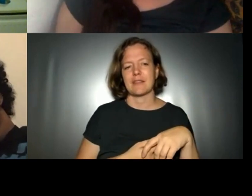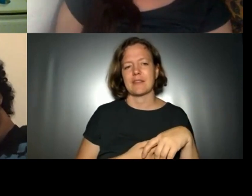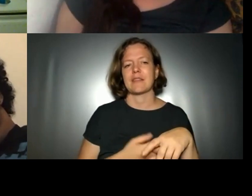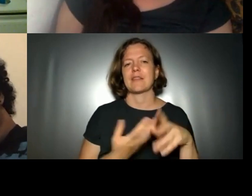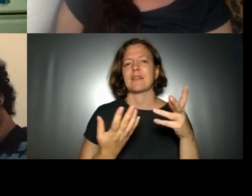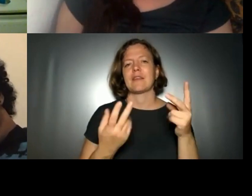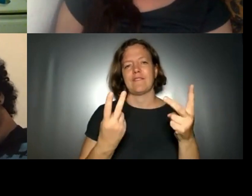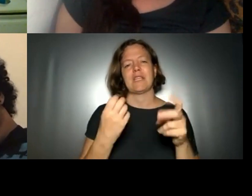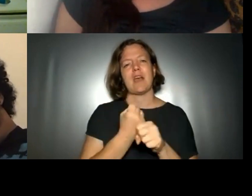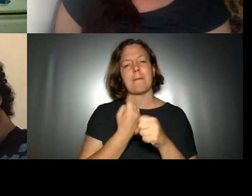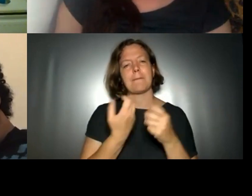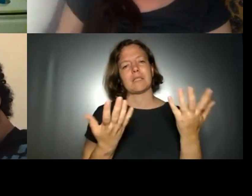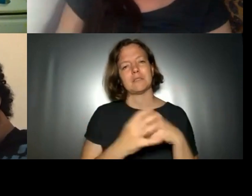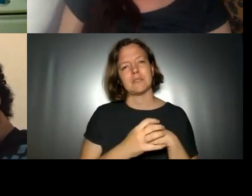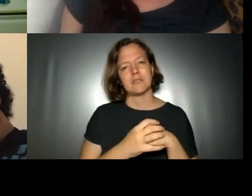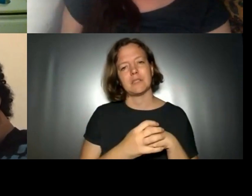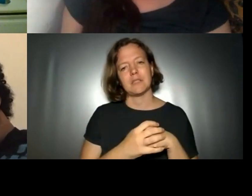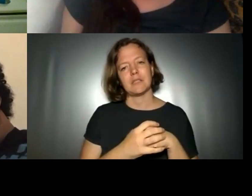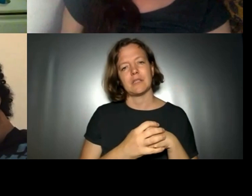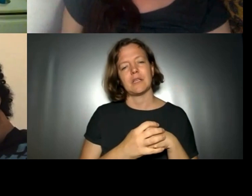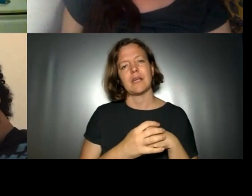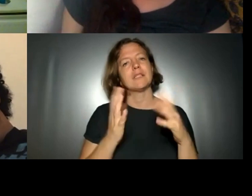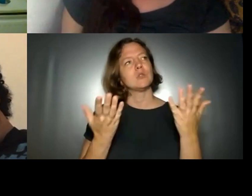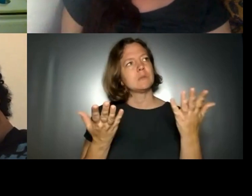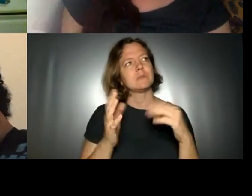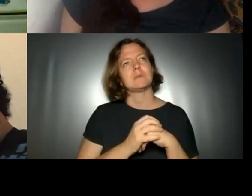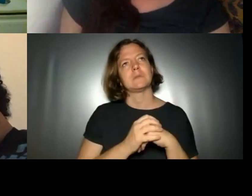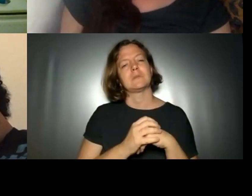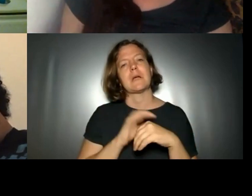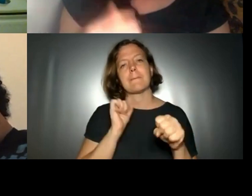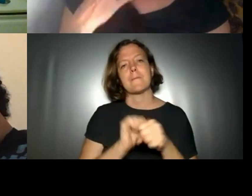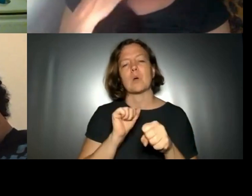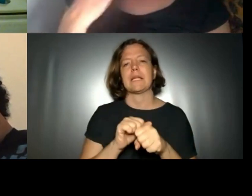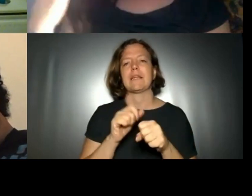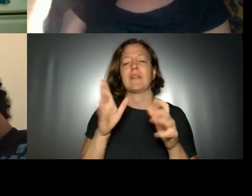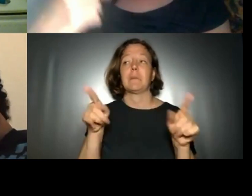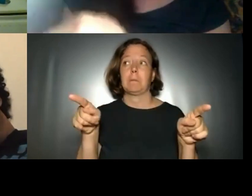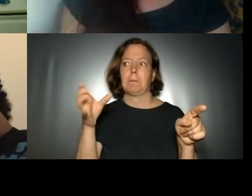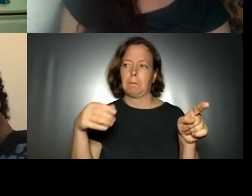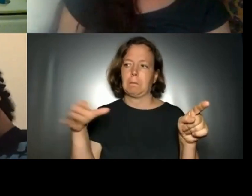Because quite often, even if people are not safe to work with, it is at least good to know what you are getting into.